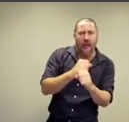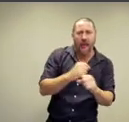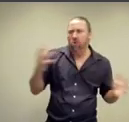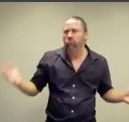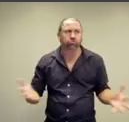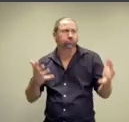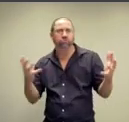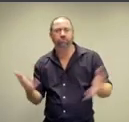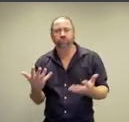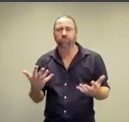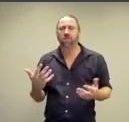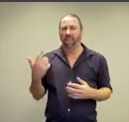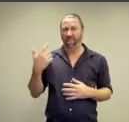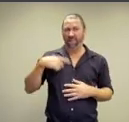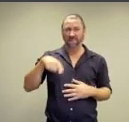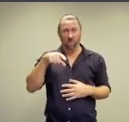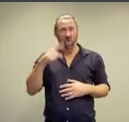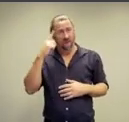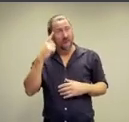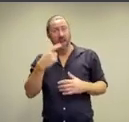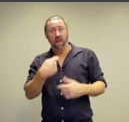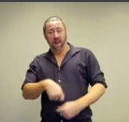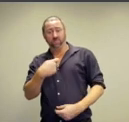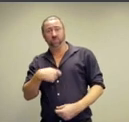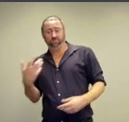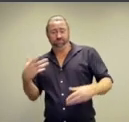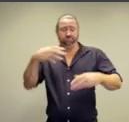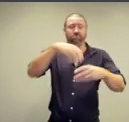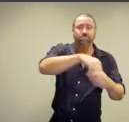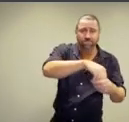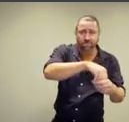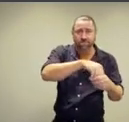this leather jacket was so perfectly primed to enter into the